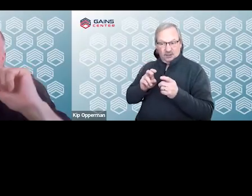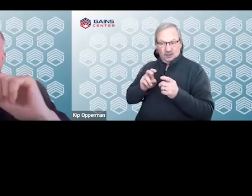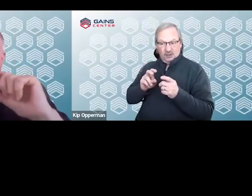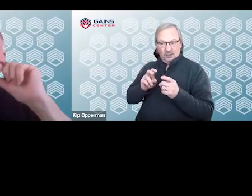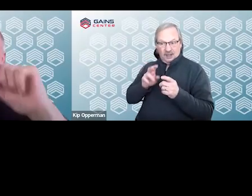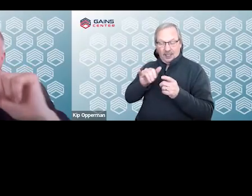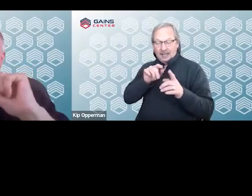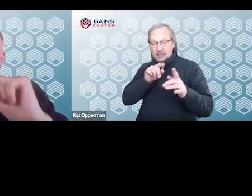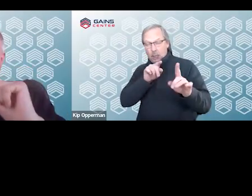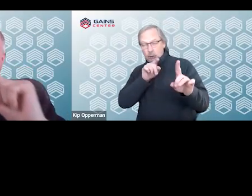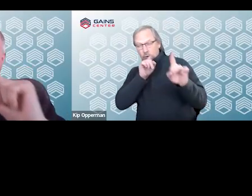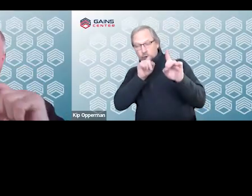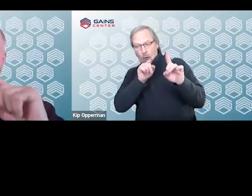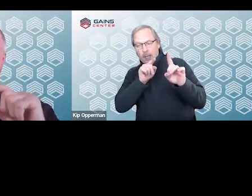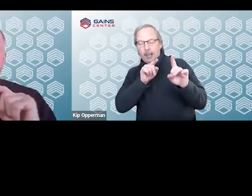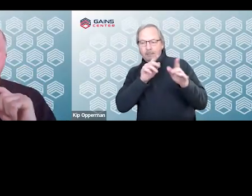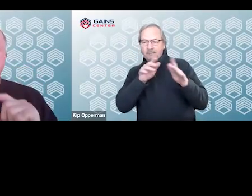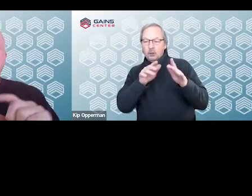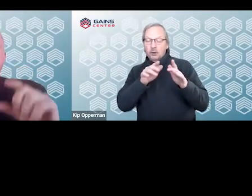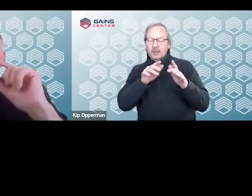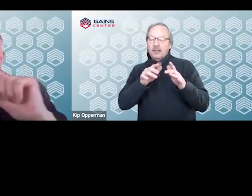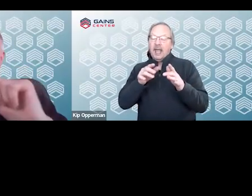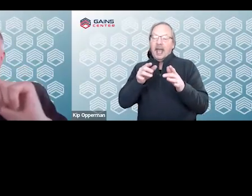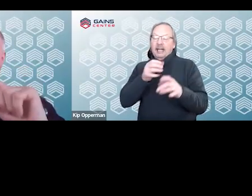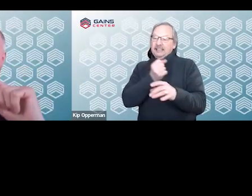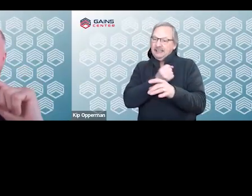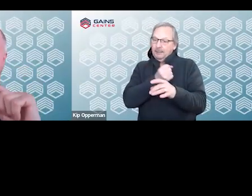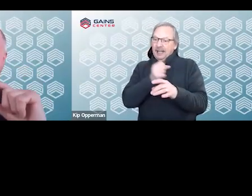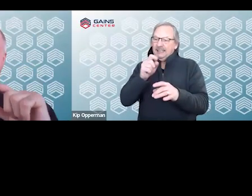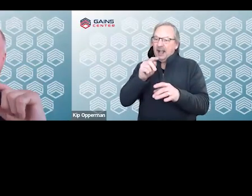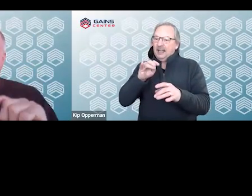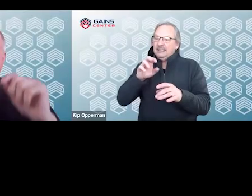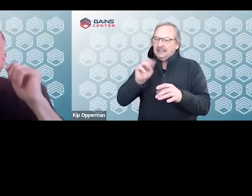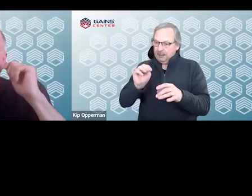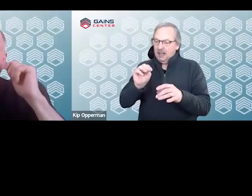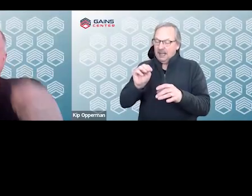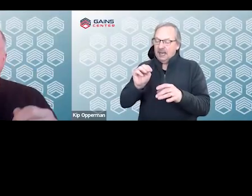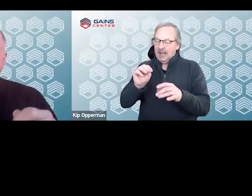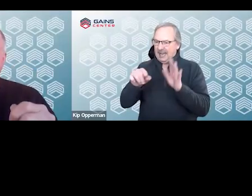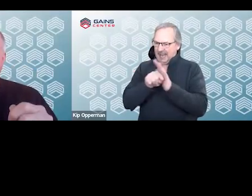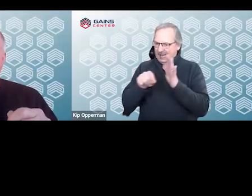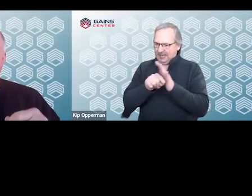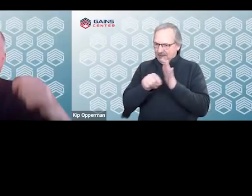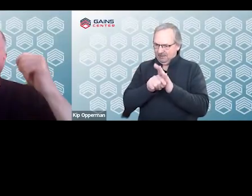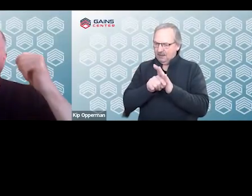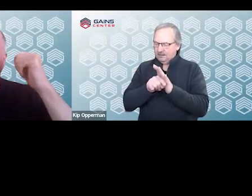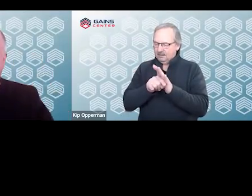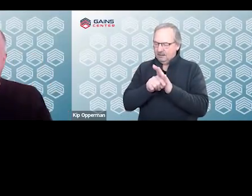giving a stimulant negative urine test, you need to use point of care test cups because the reinforcement has to happen.